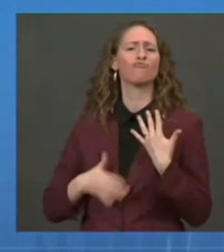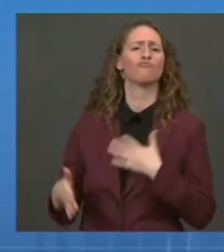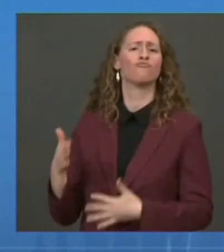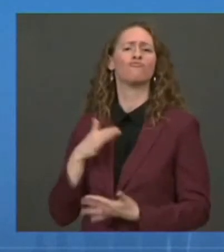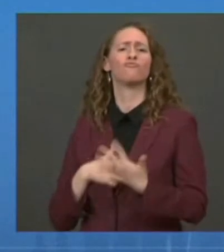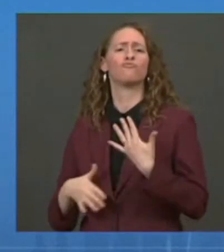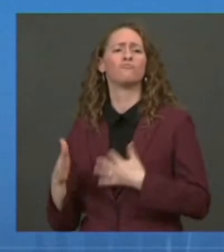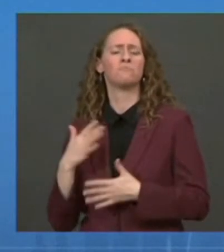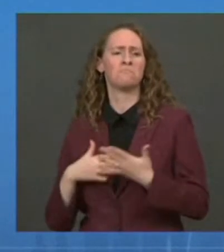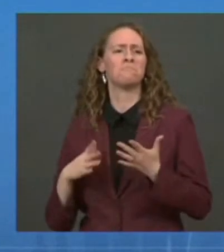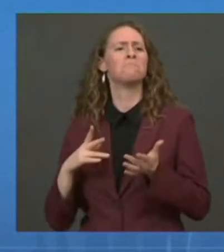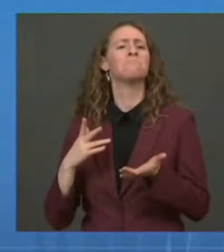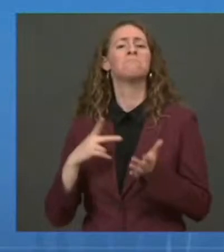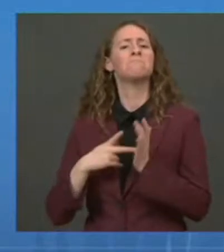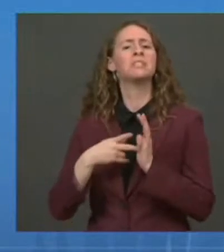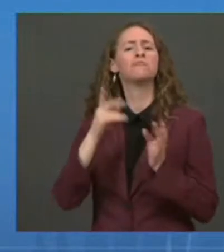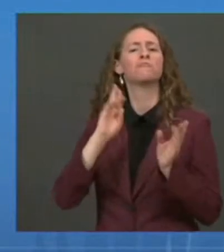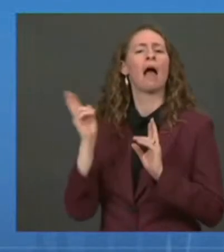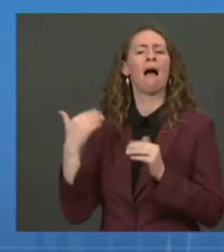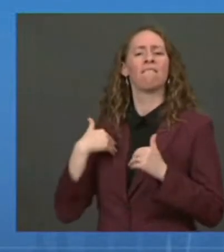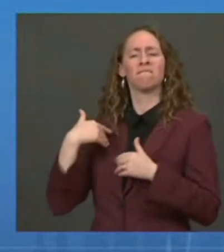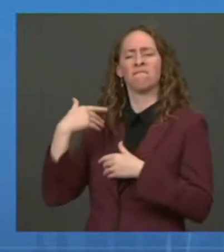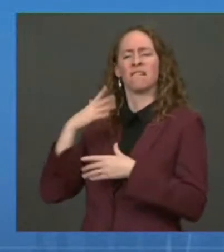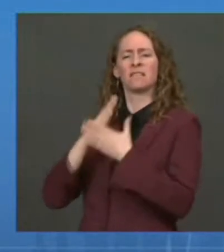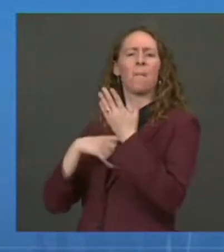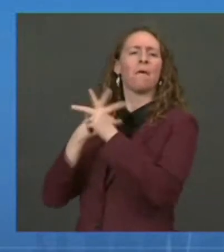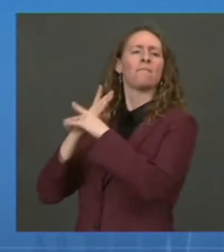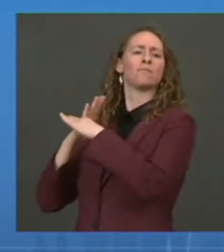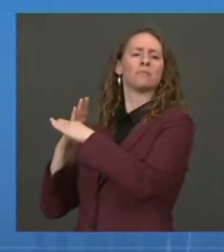ANIMAL MODEL DONE BY DR. HERE